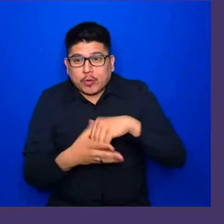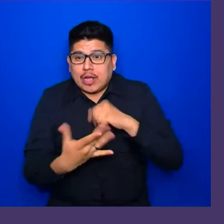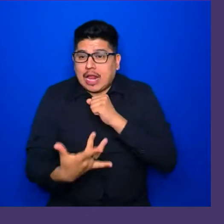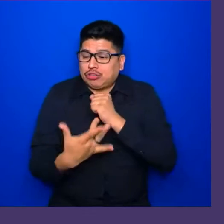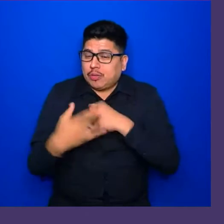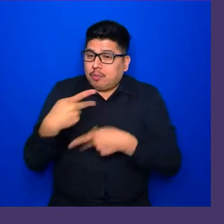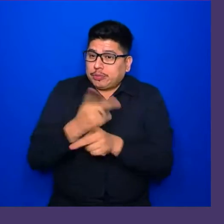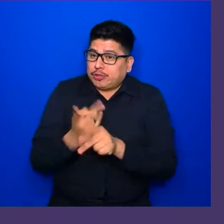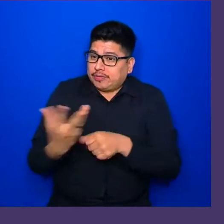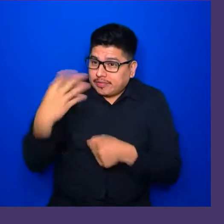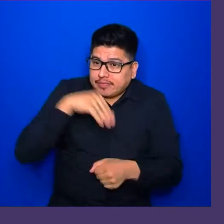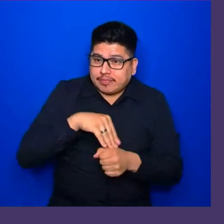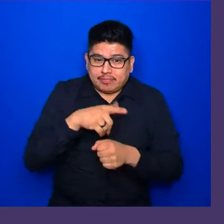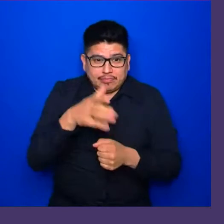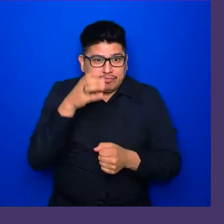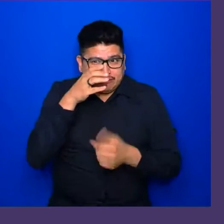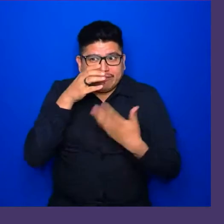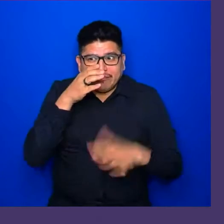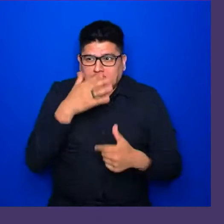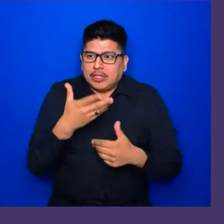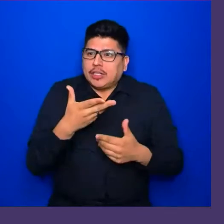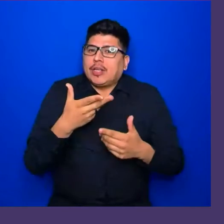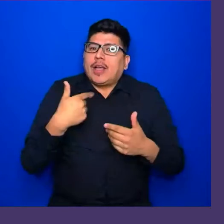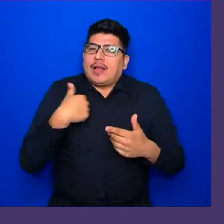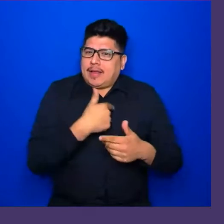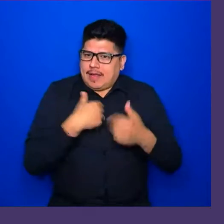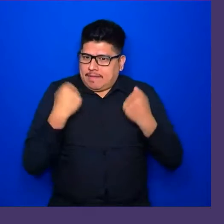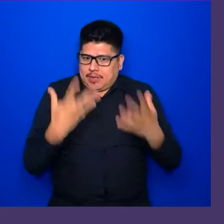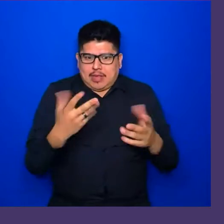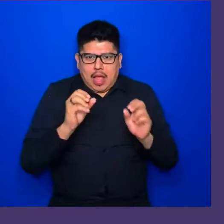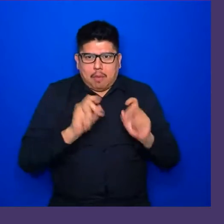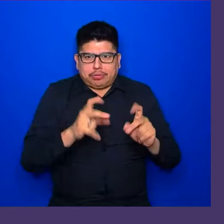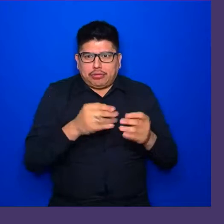We have many opportunities to do so in a genuine,